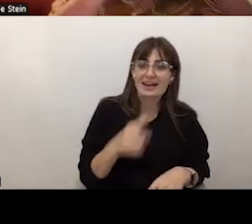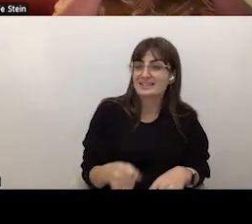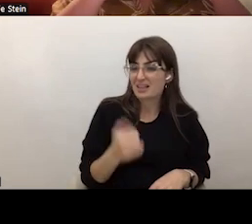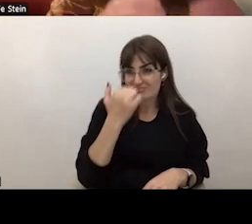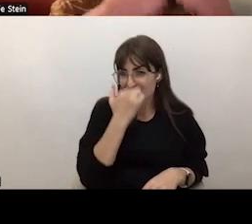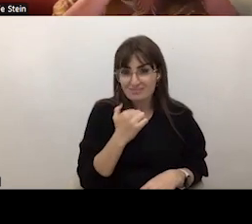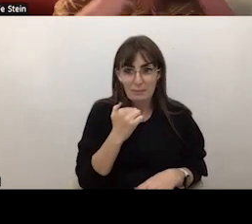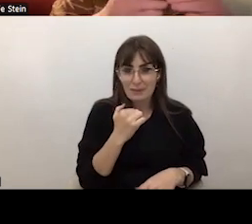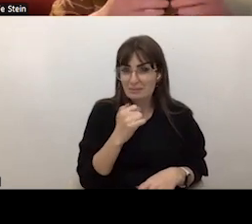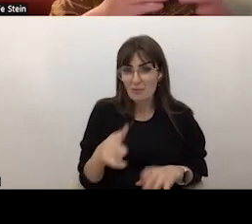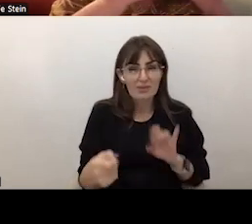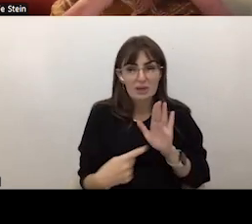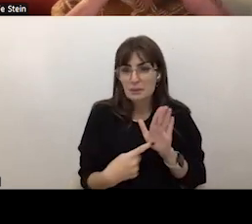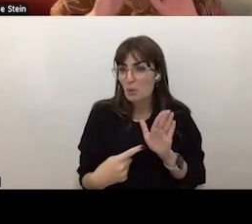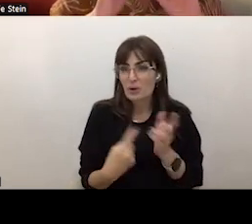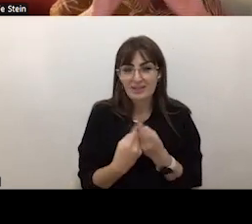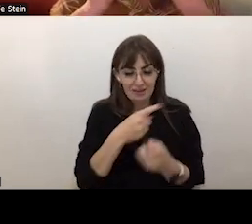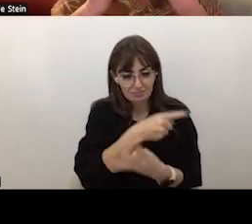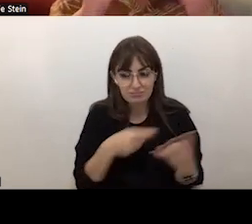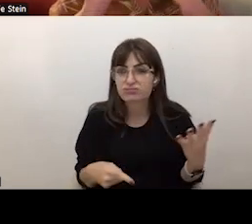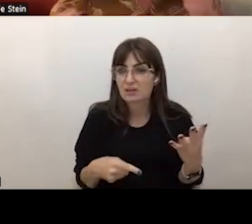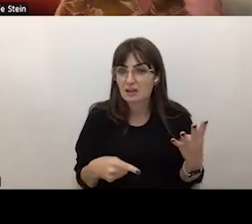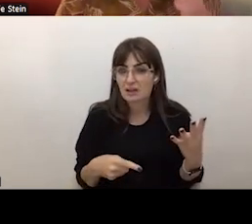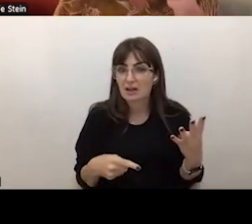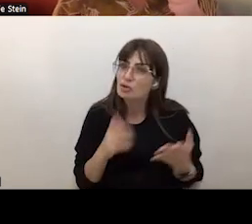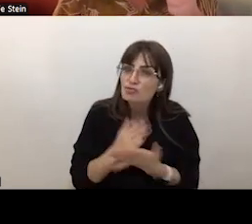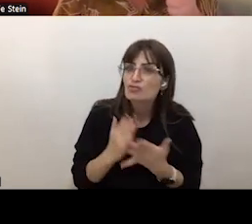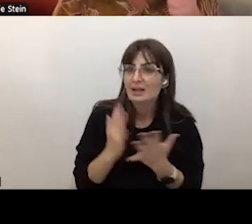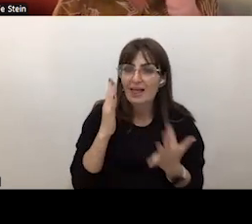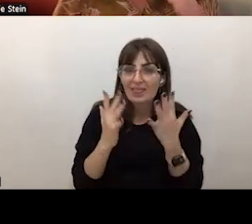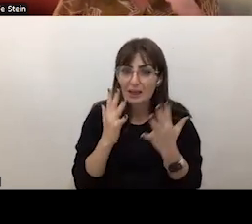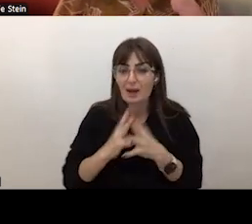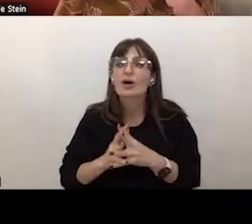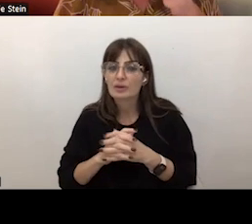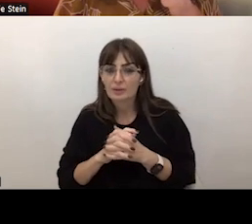are the key elements to really think about. Let me go back to that slide so you can